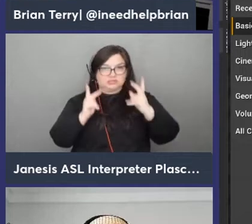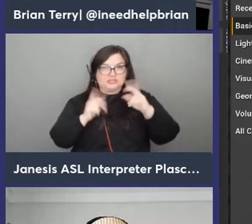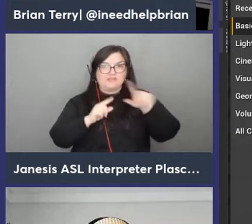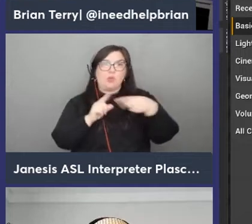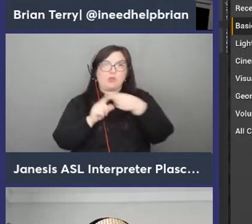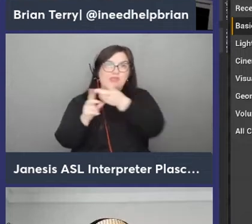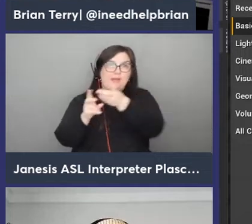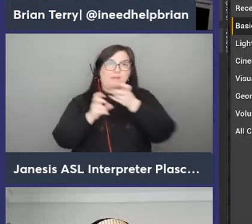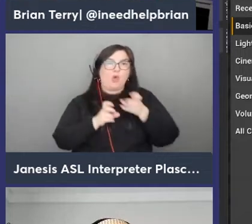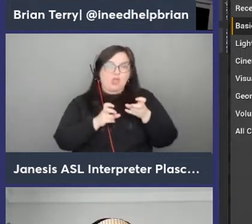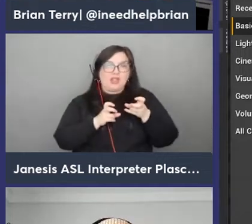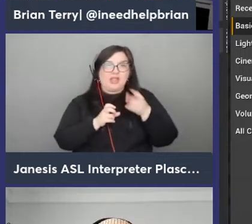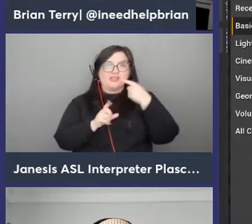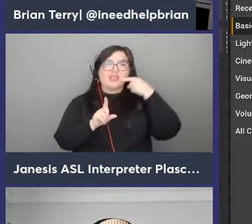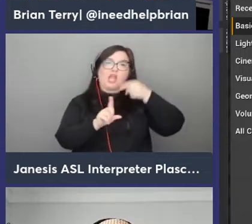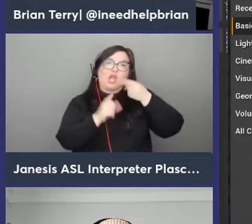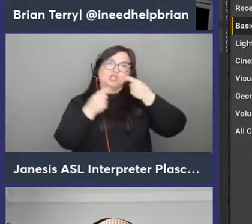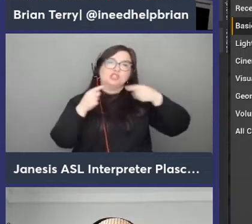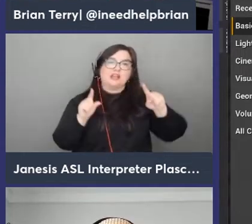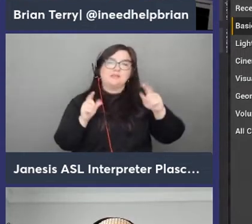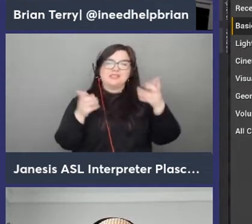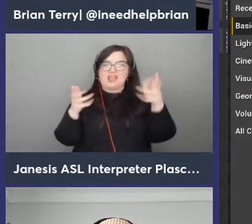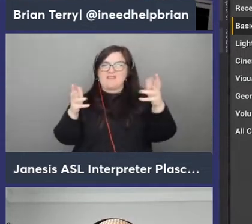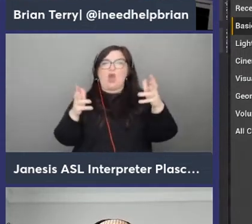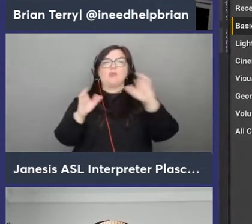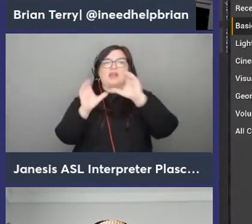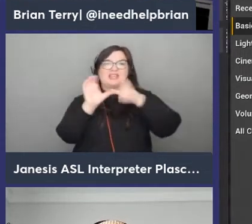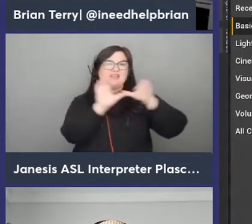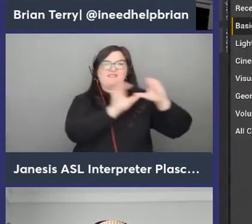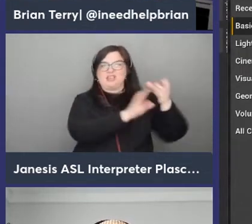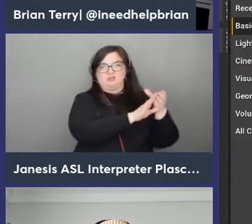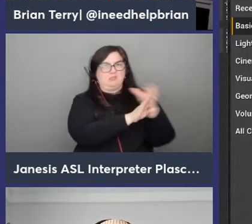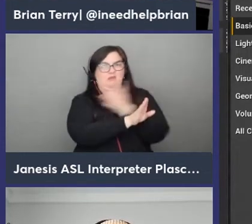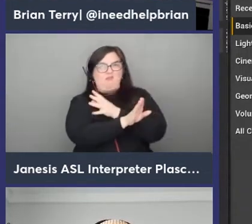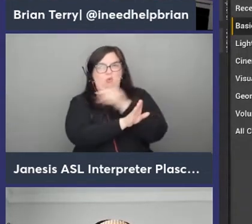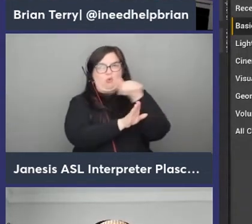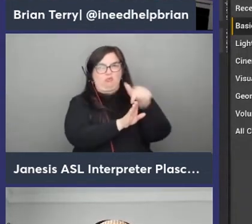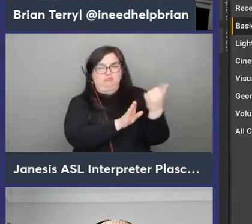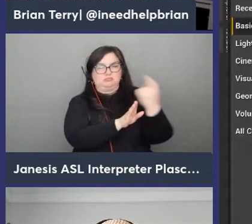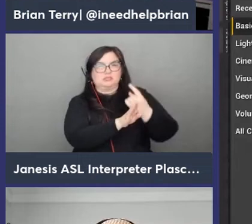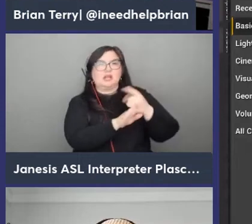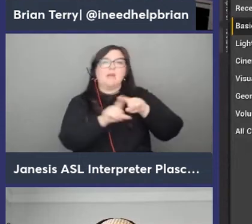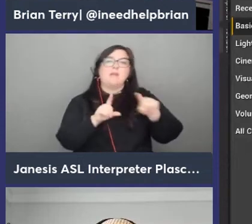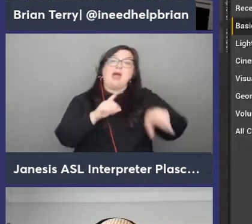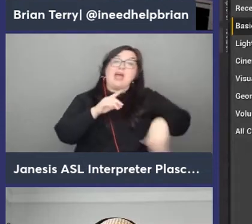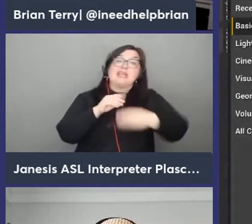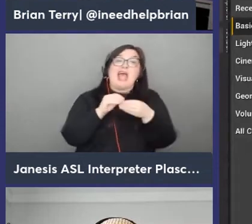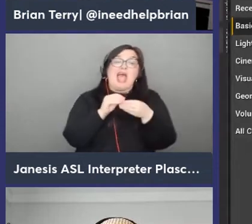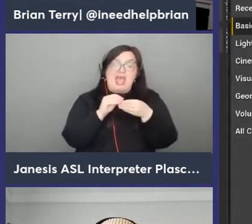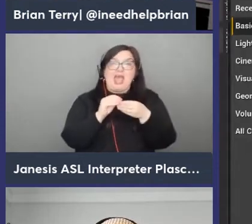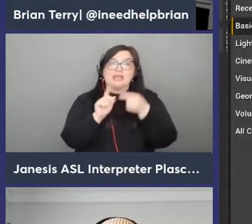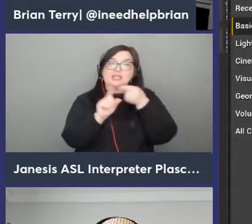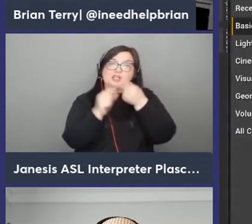And then, so I already configured these beforehand, but adding a new achievement is simple as just kind of like,